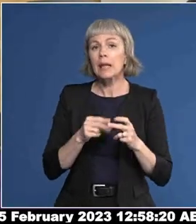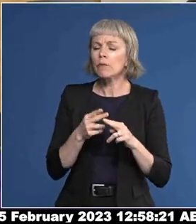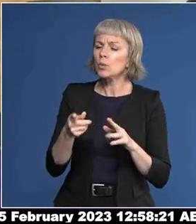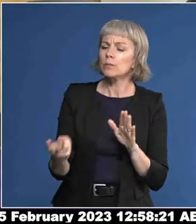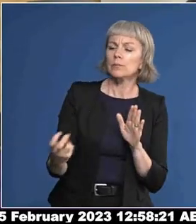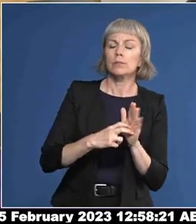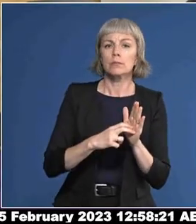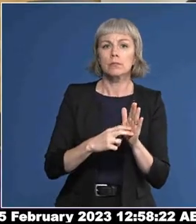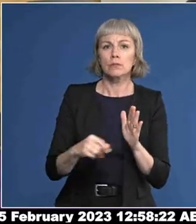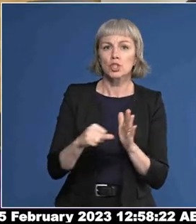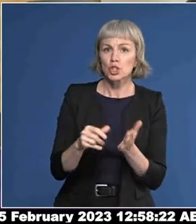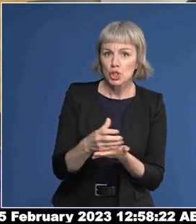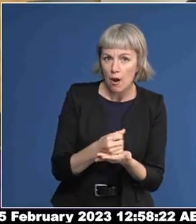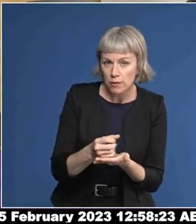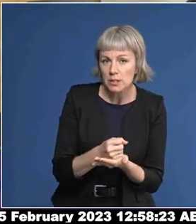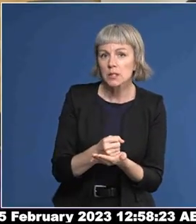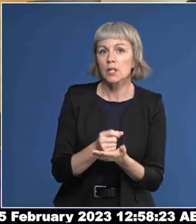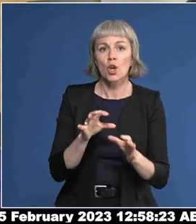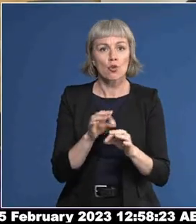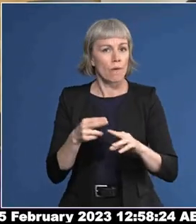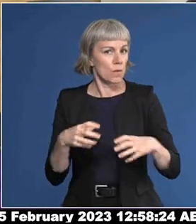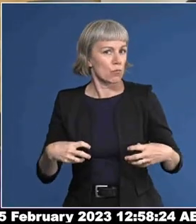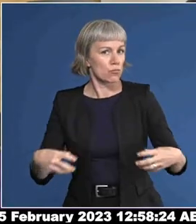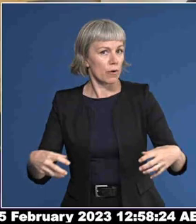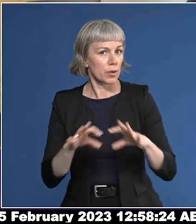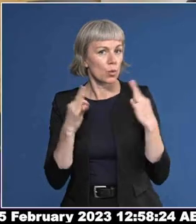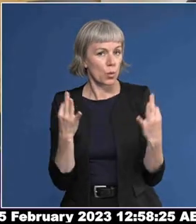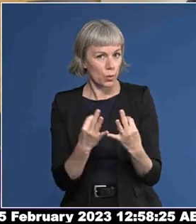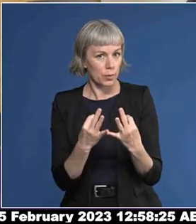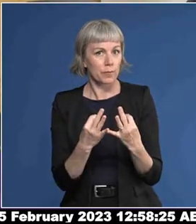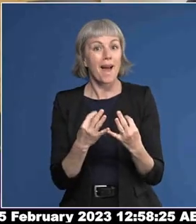there's reporting obligations through the Australian Charities and Not-for-profits